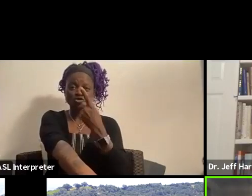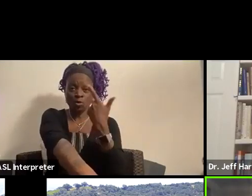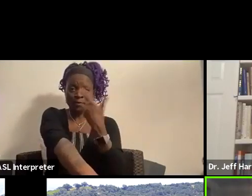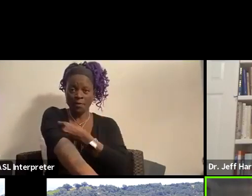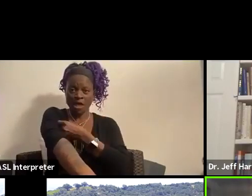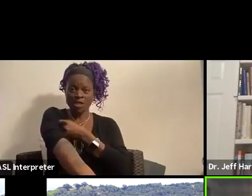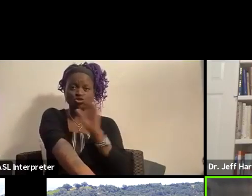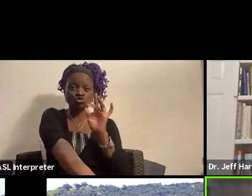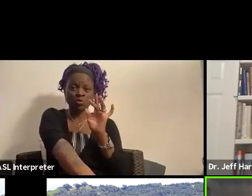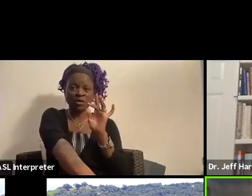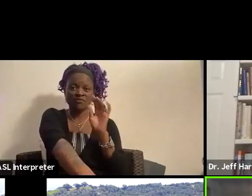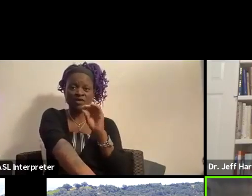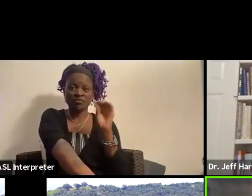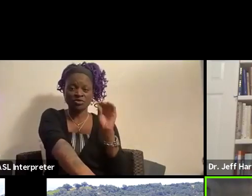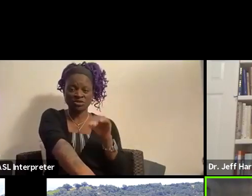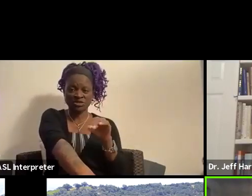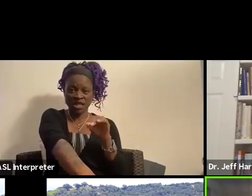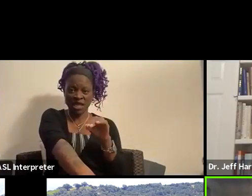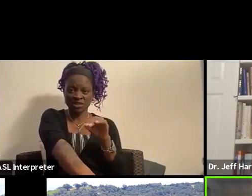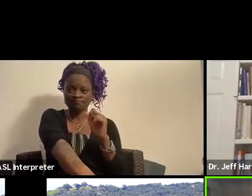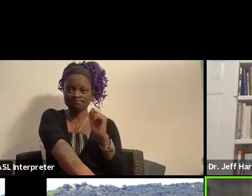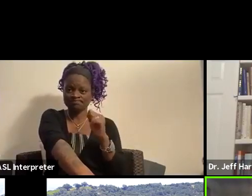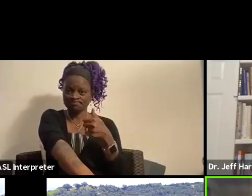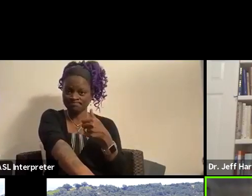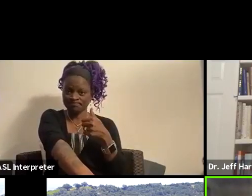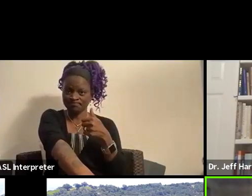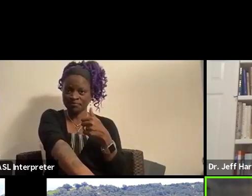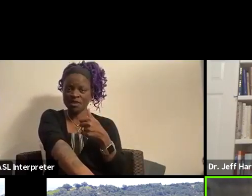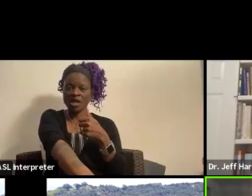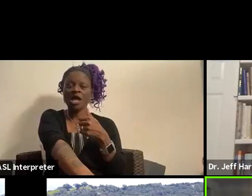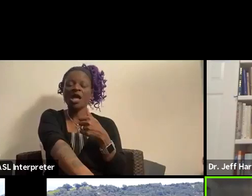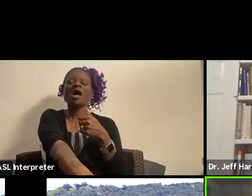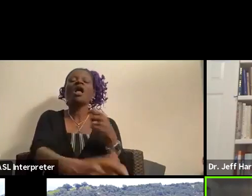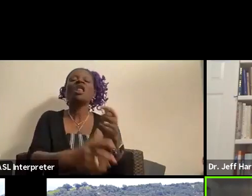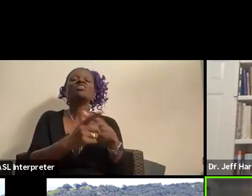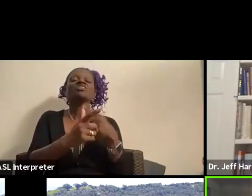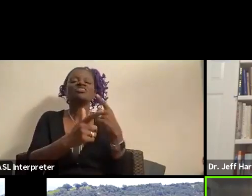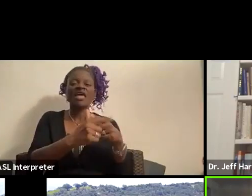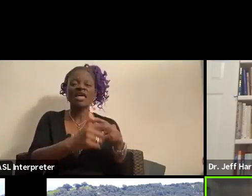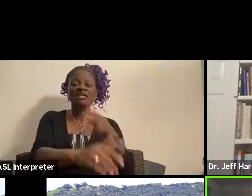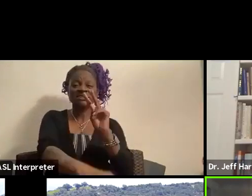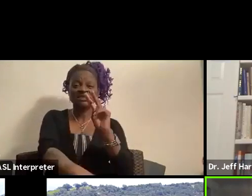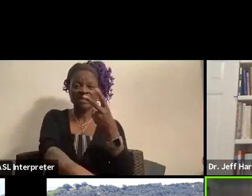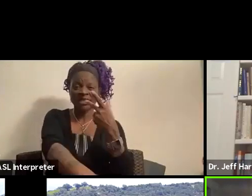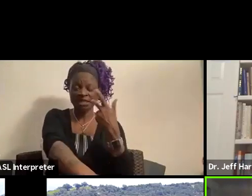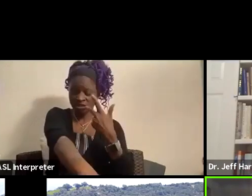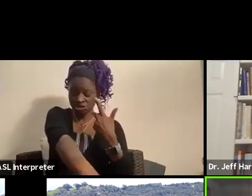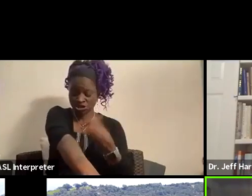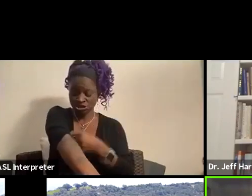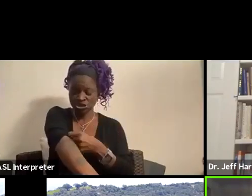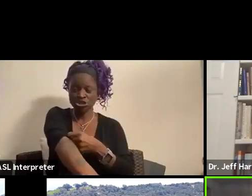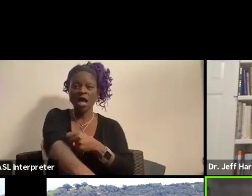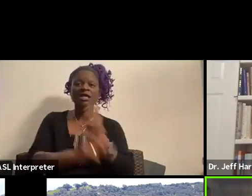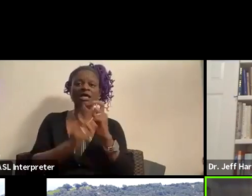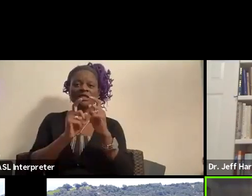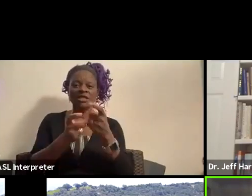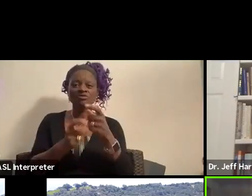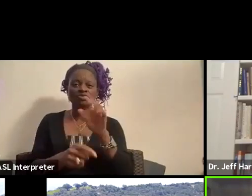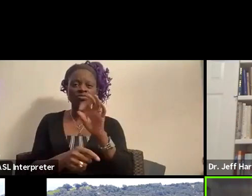Got to get that second dose to reach the efficacy of 90 percent from the studies. Vaccine is more effective with the first